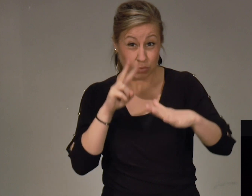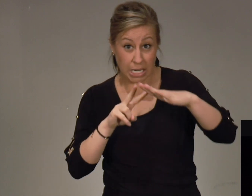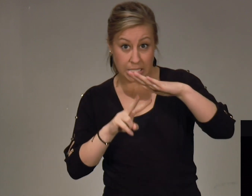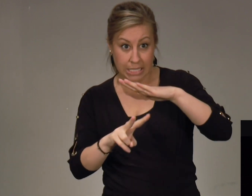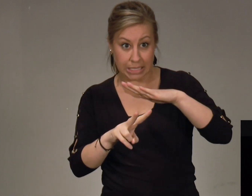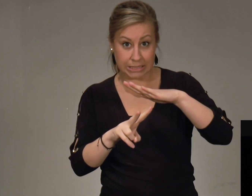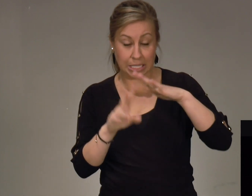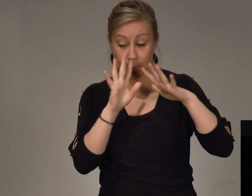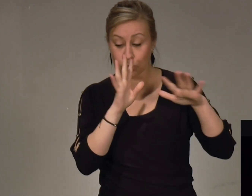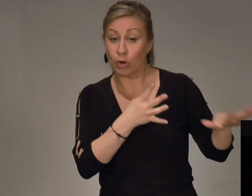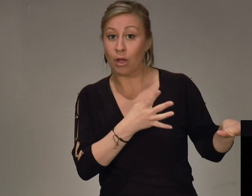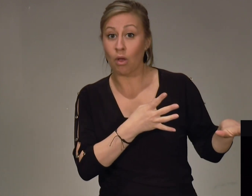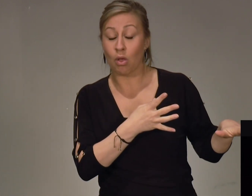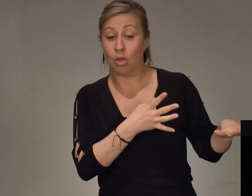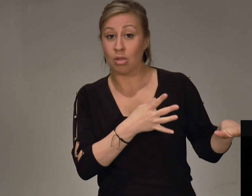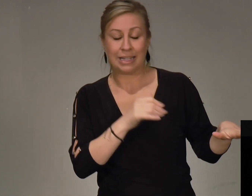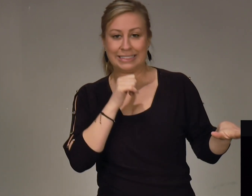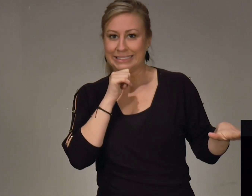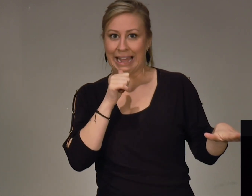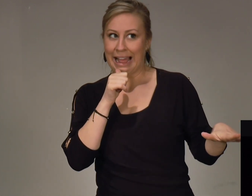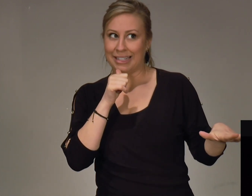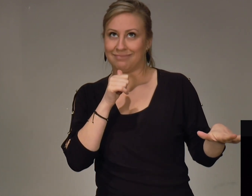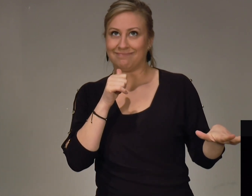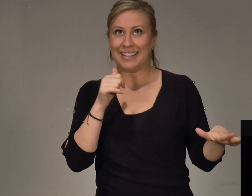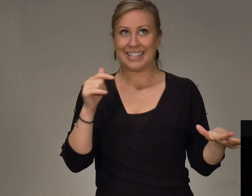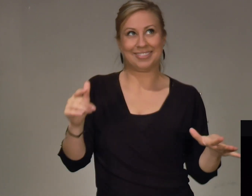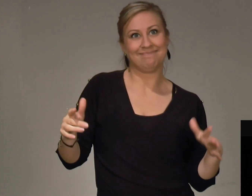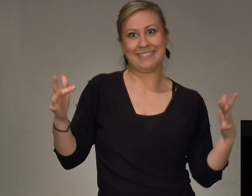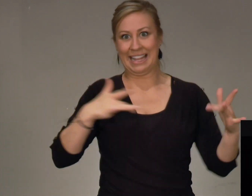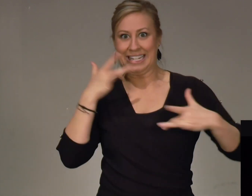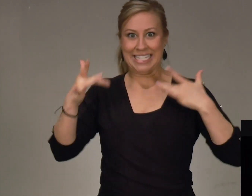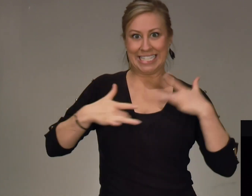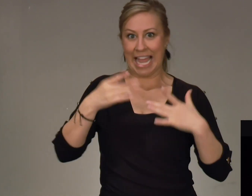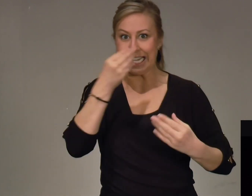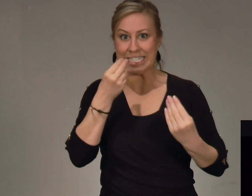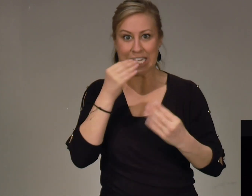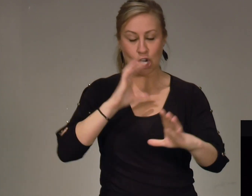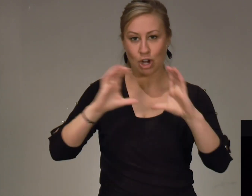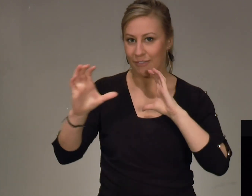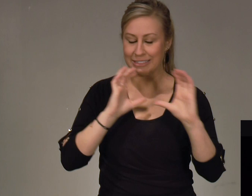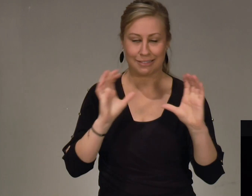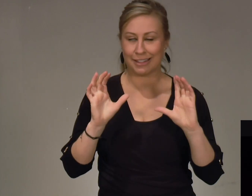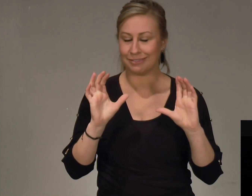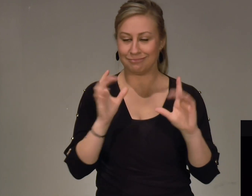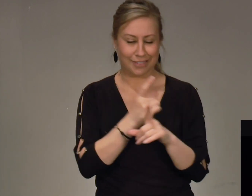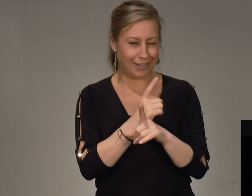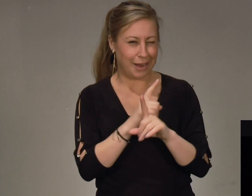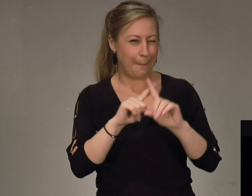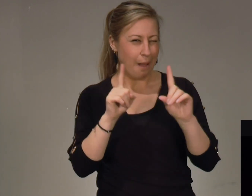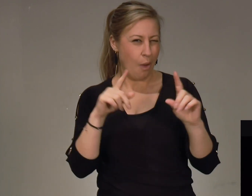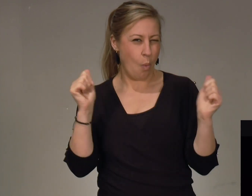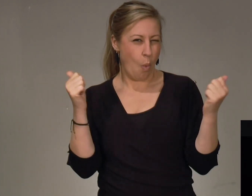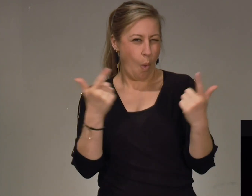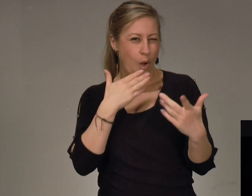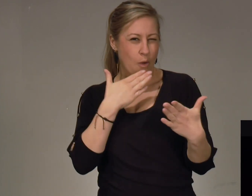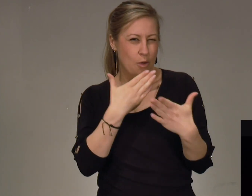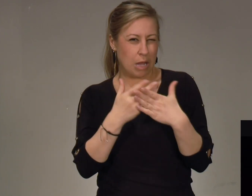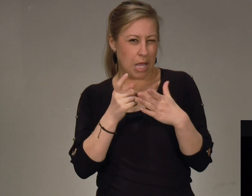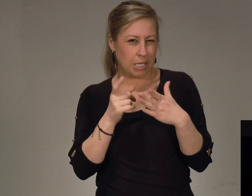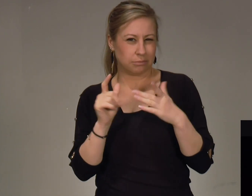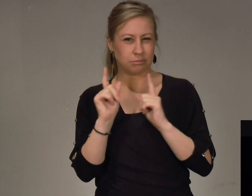right? But as all good leaders do, Christ gave them a vision of the future, right? He